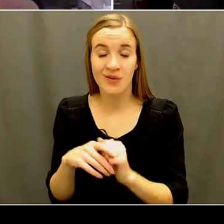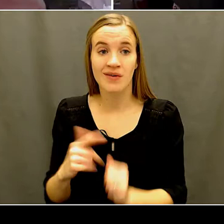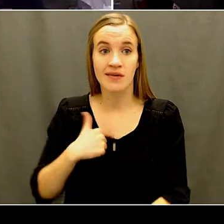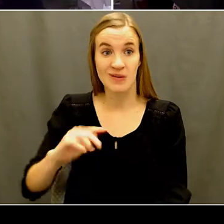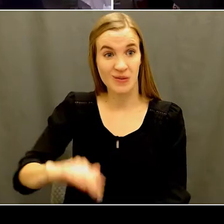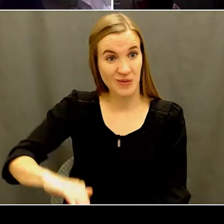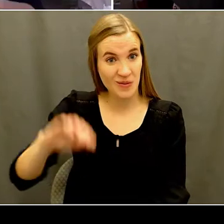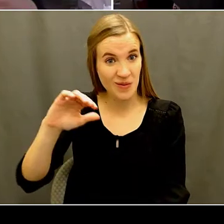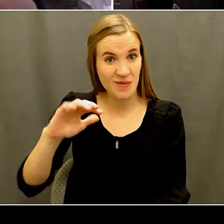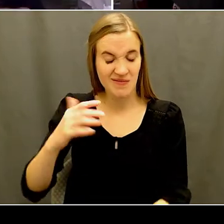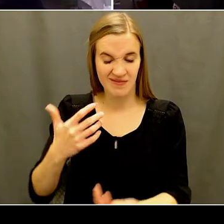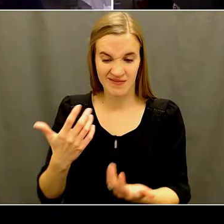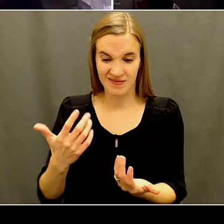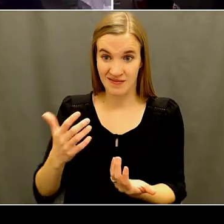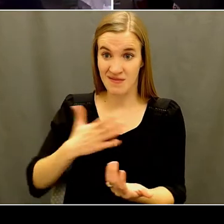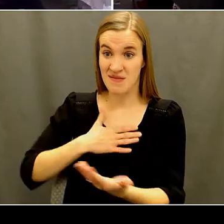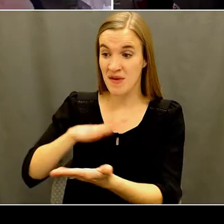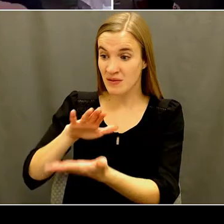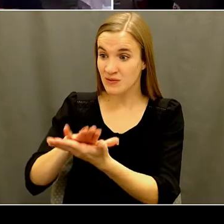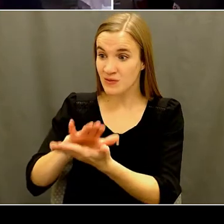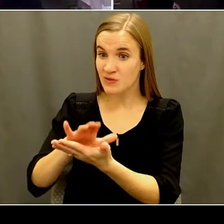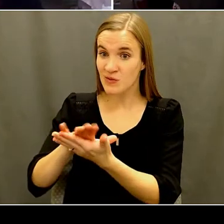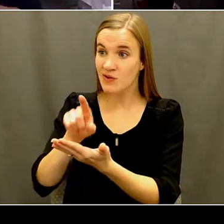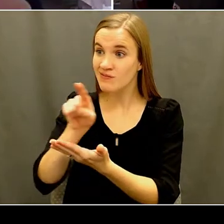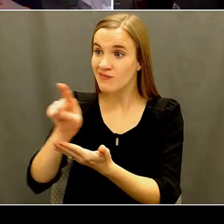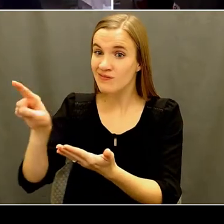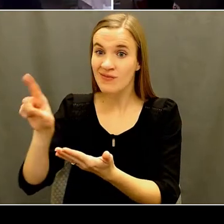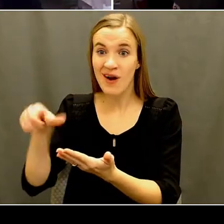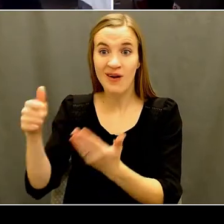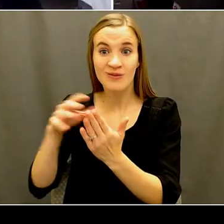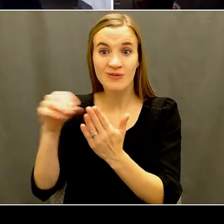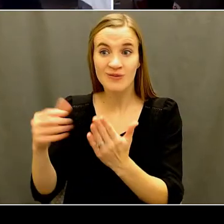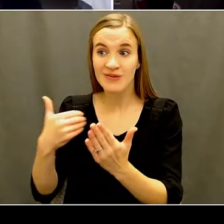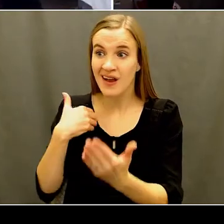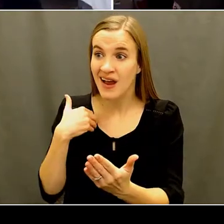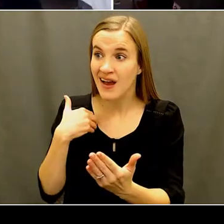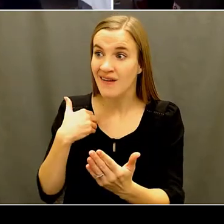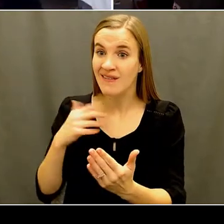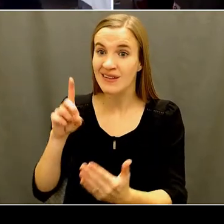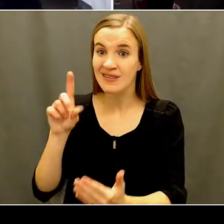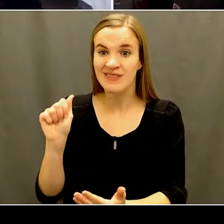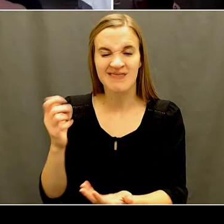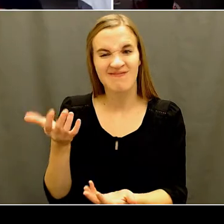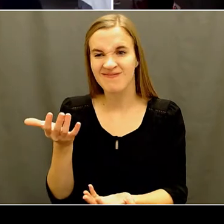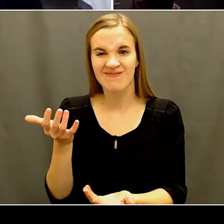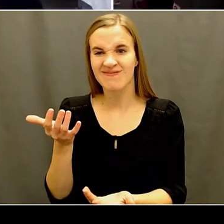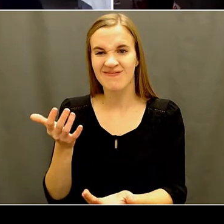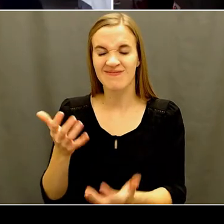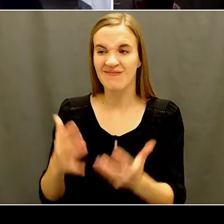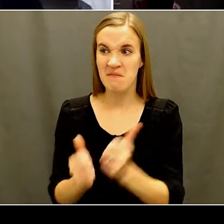kid with a visible disability in a lot of my classrooms. And thankfully, my